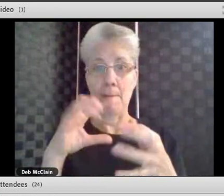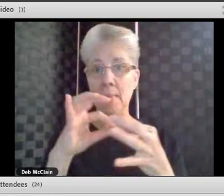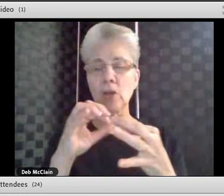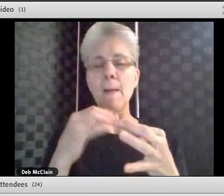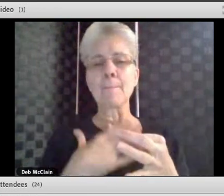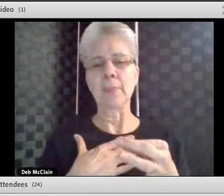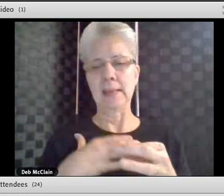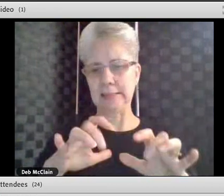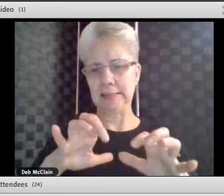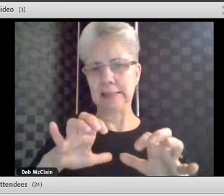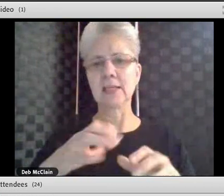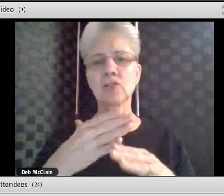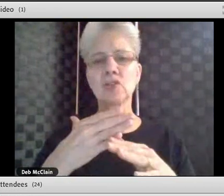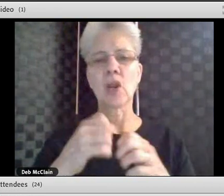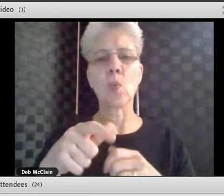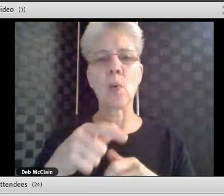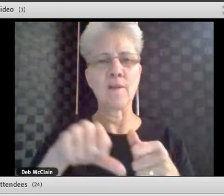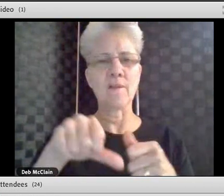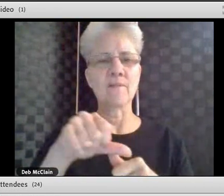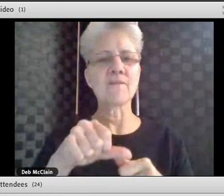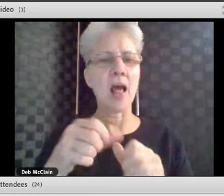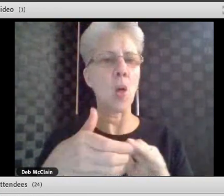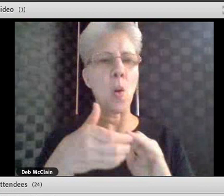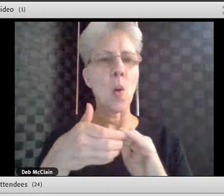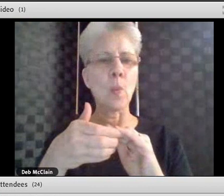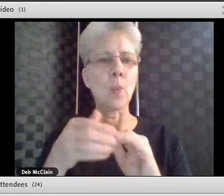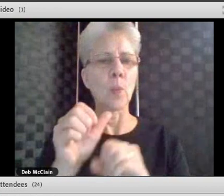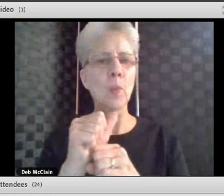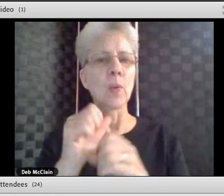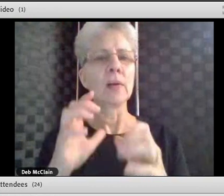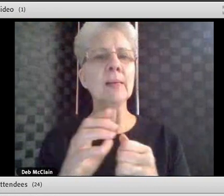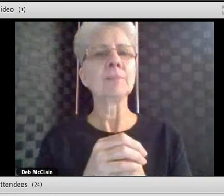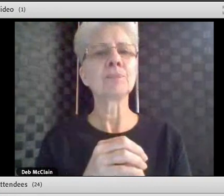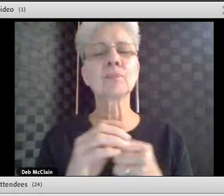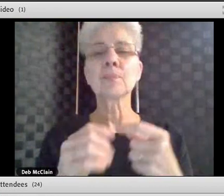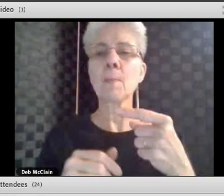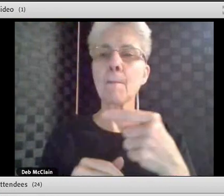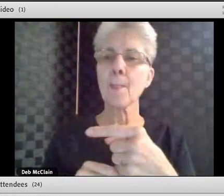and share with your fellow colleagues. So when you are looking at virtual reality